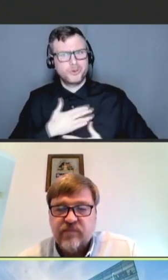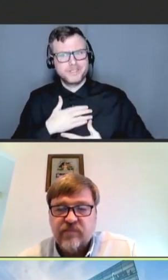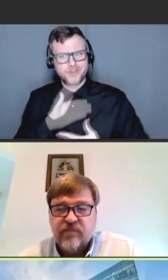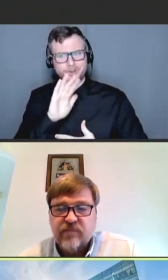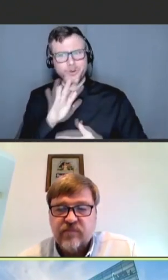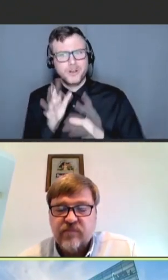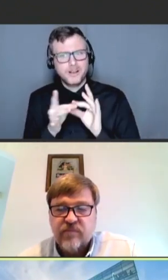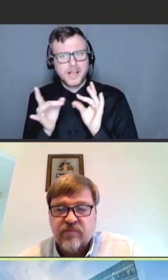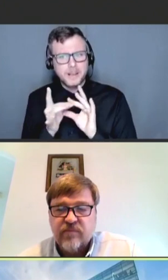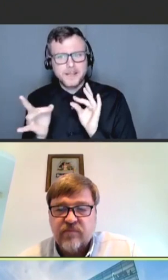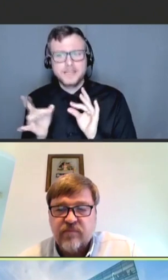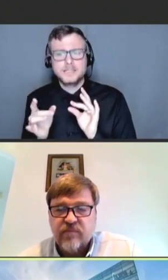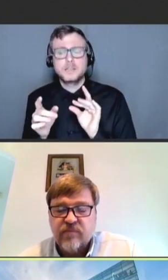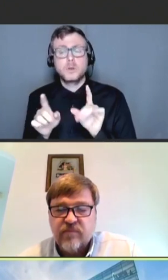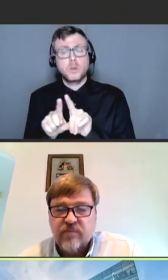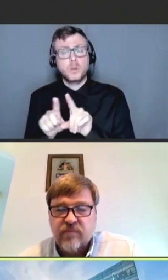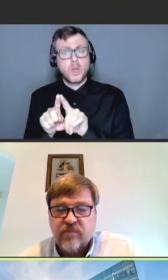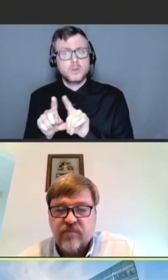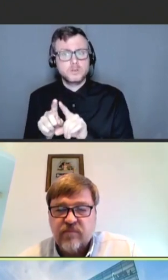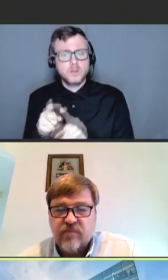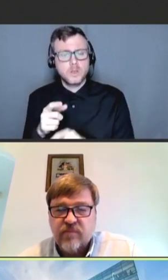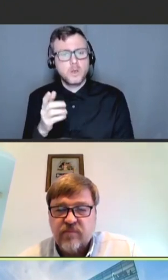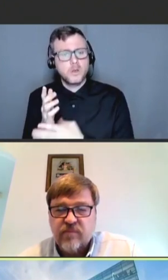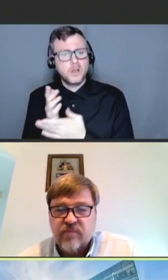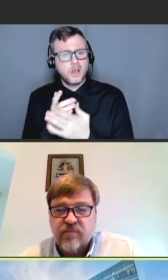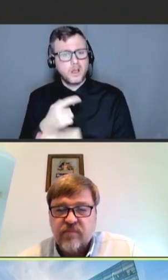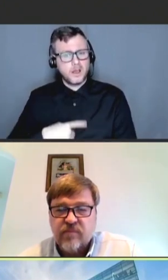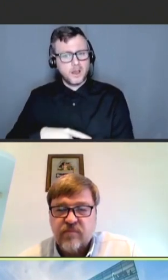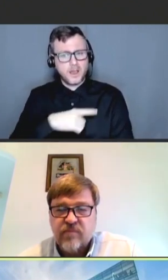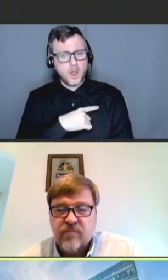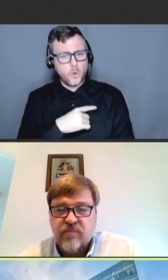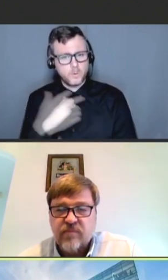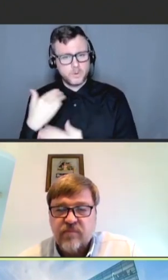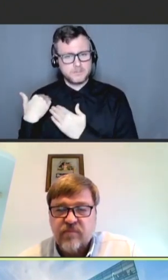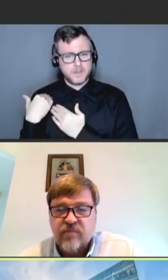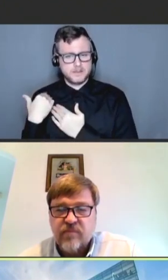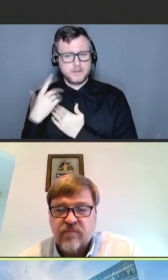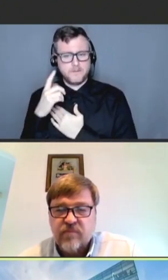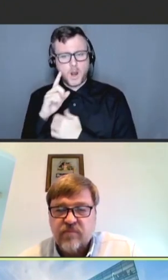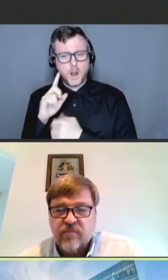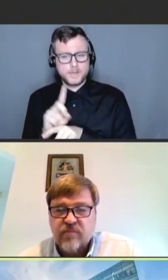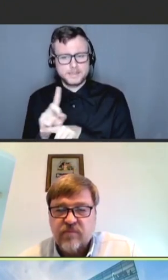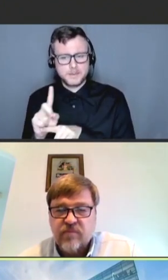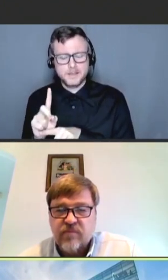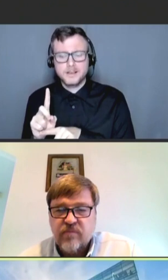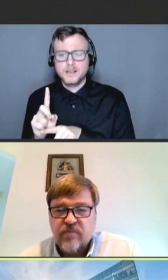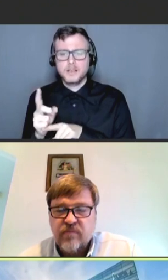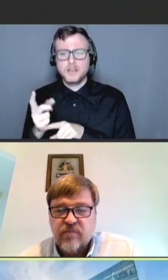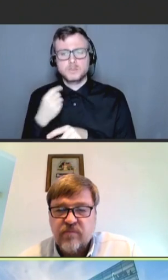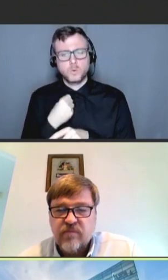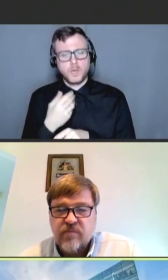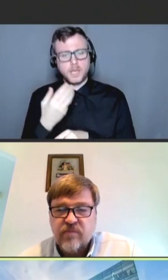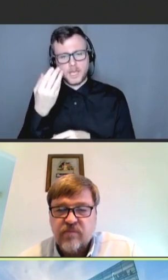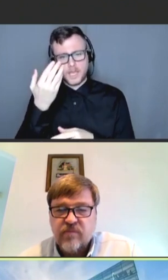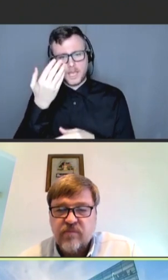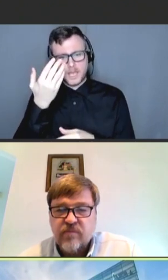and part of our charge and discipline is to also acknowledge that there's a lot of work